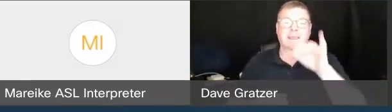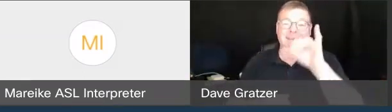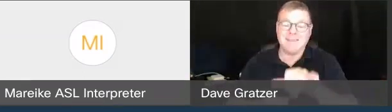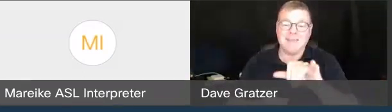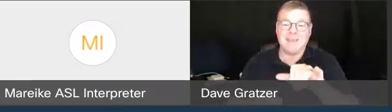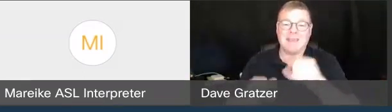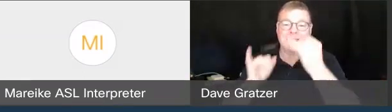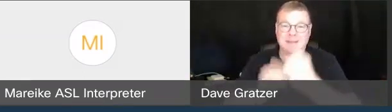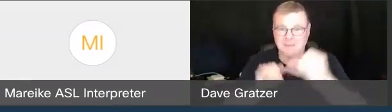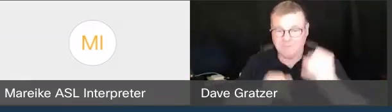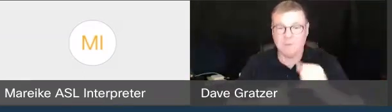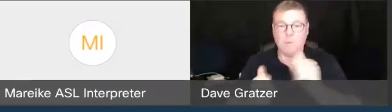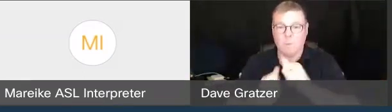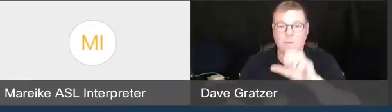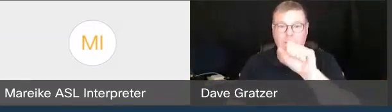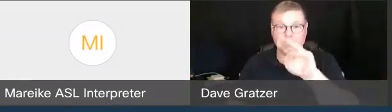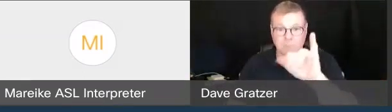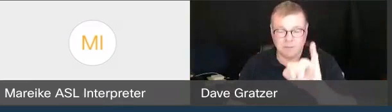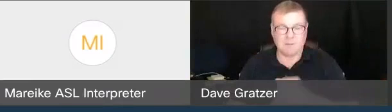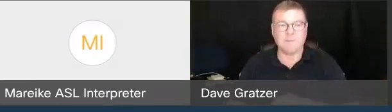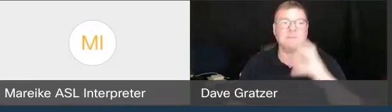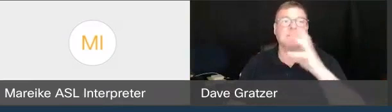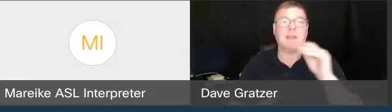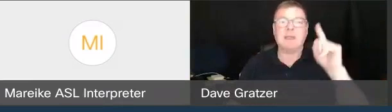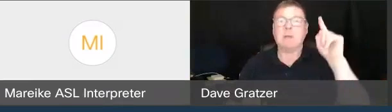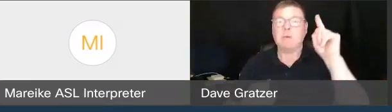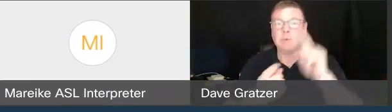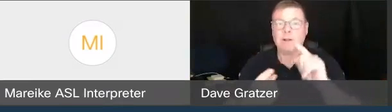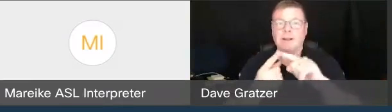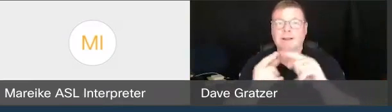individual with severe mental illness. And there seems to be some reduction in technical violations